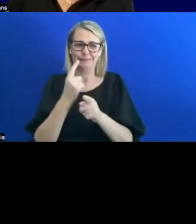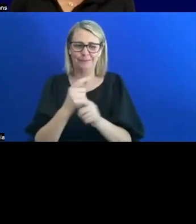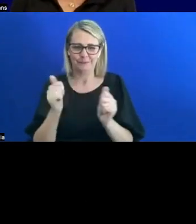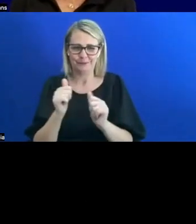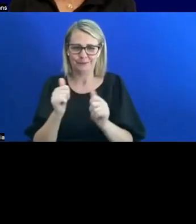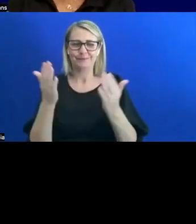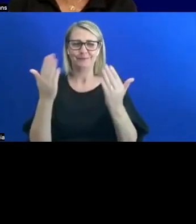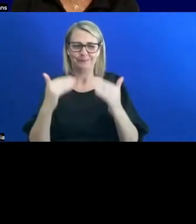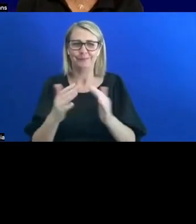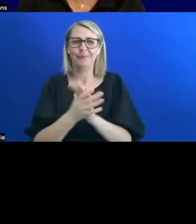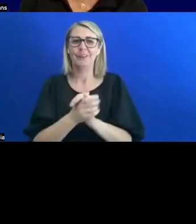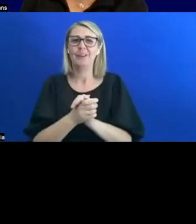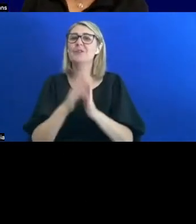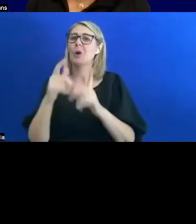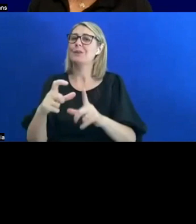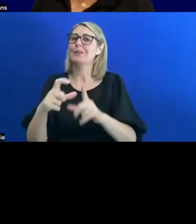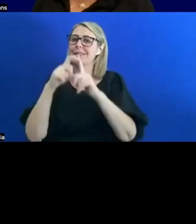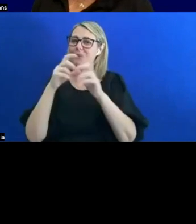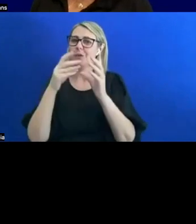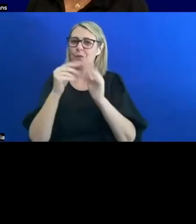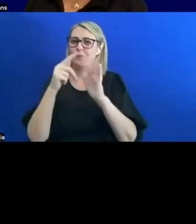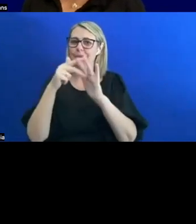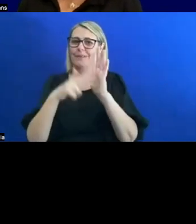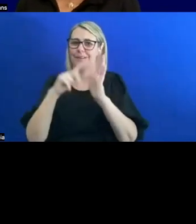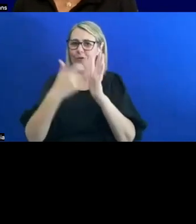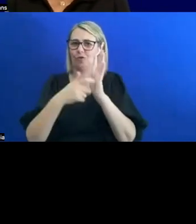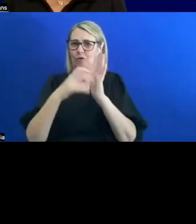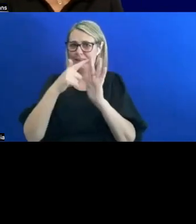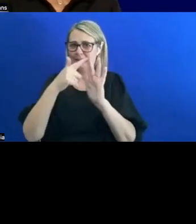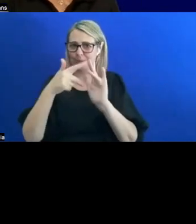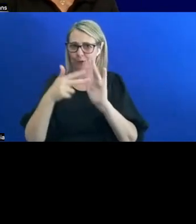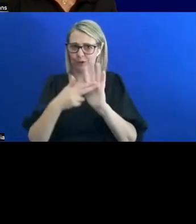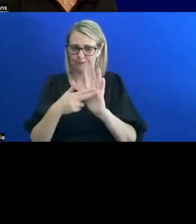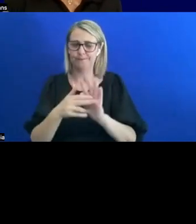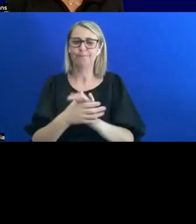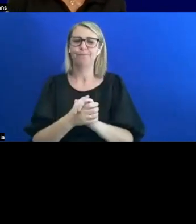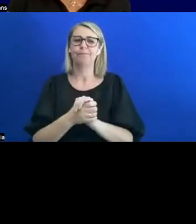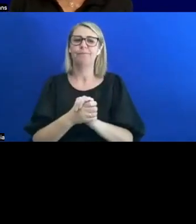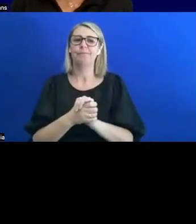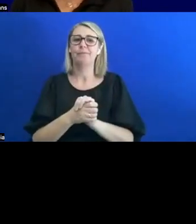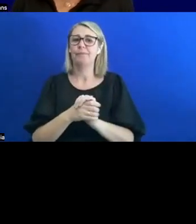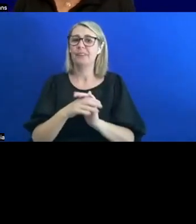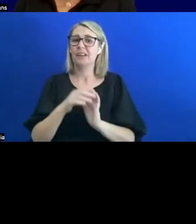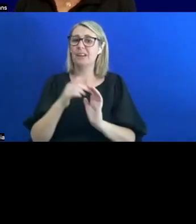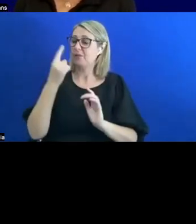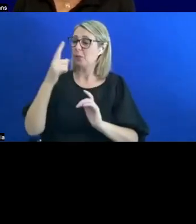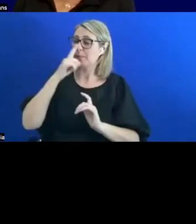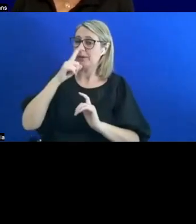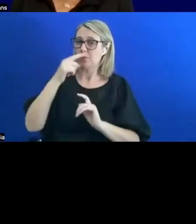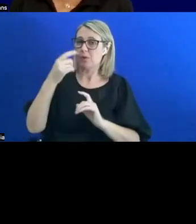So, difficulties with interoception. For individuals who have difficulty with the system,